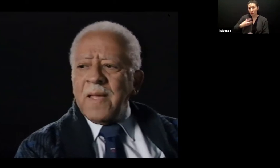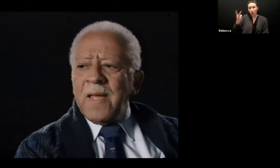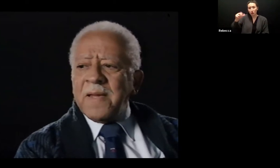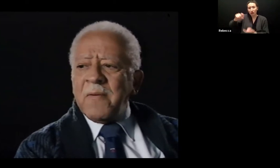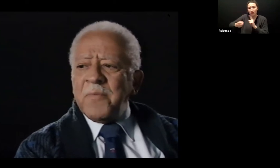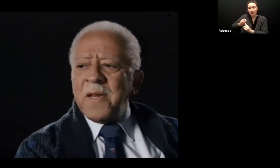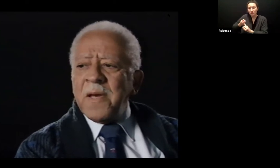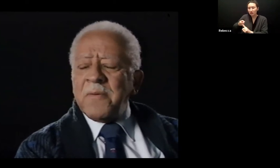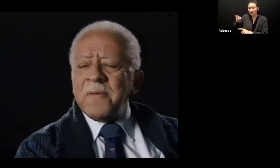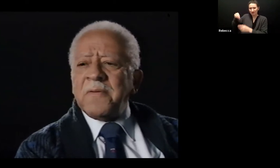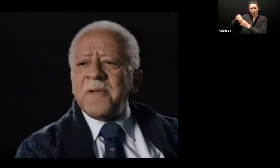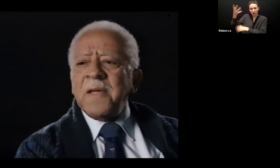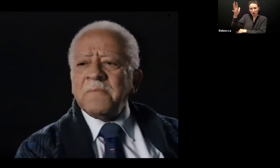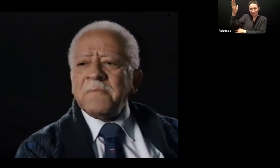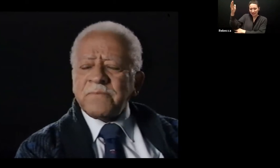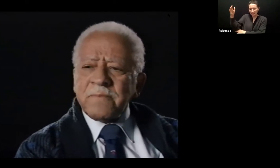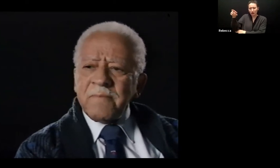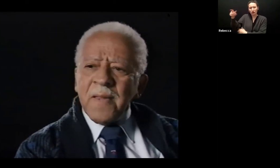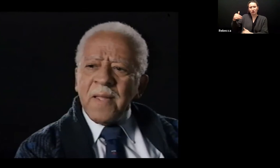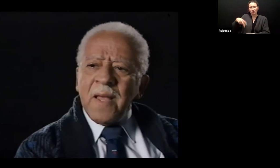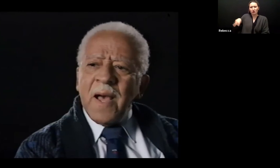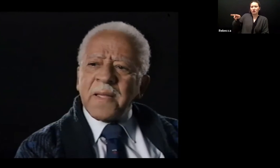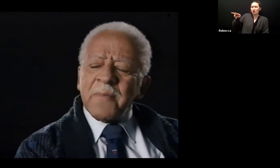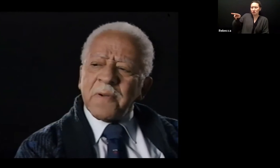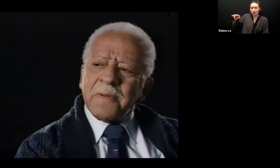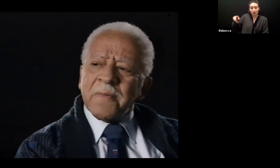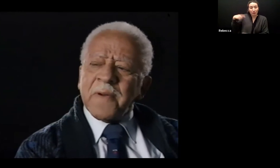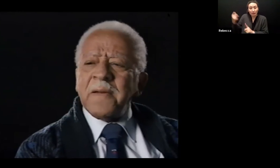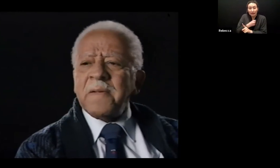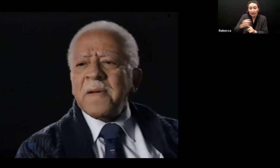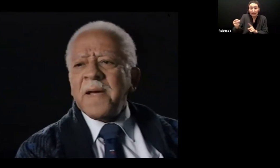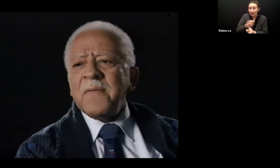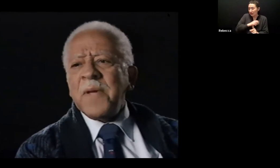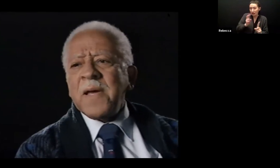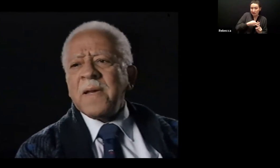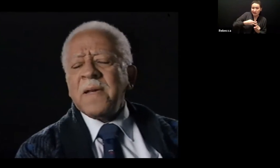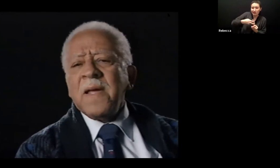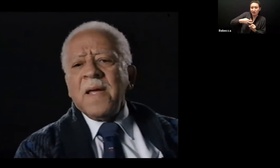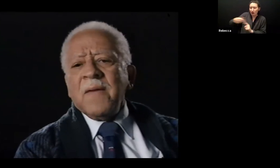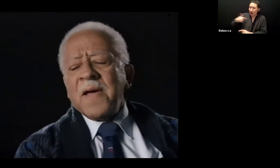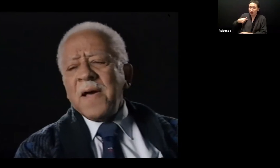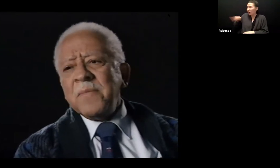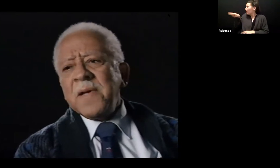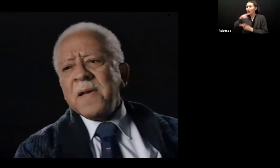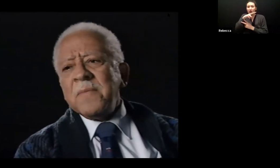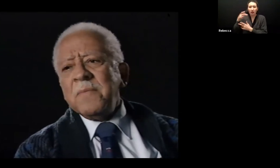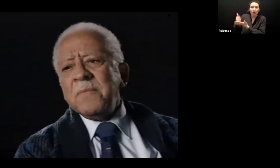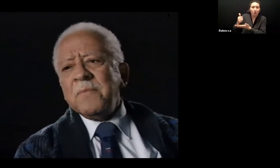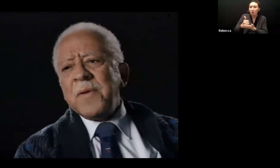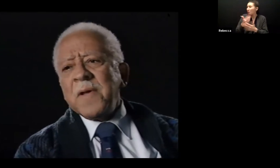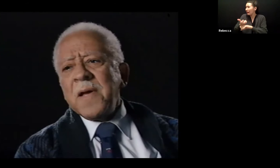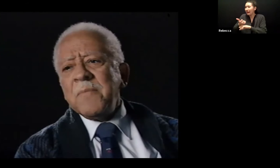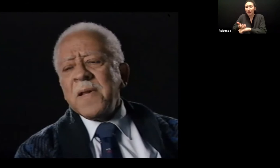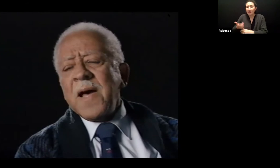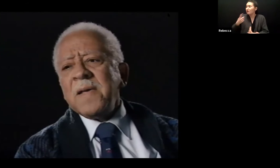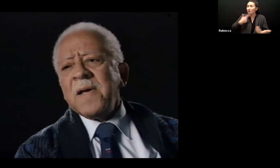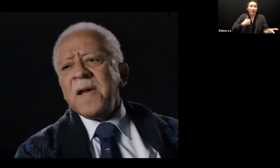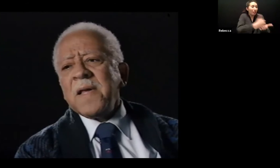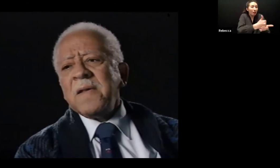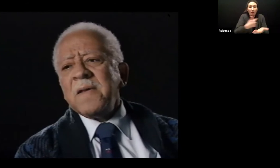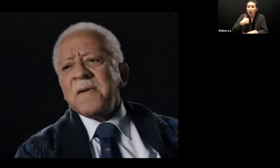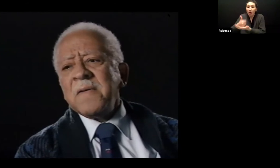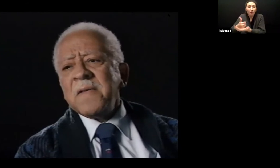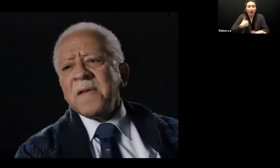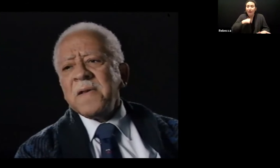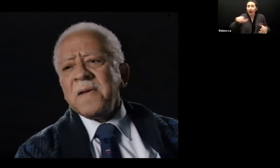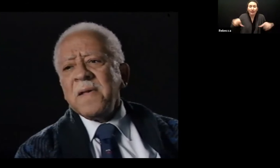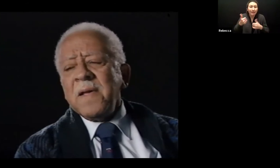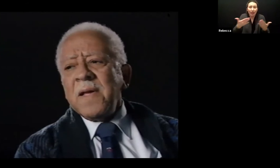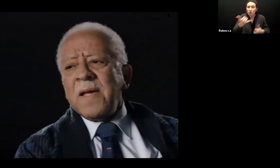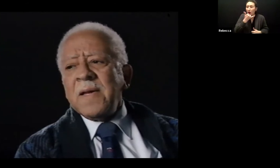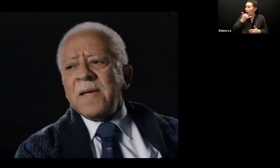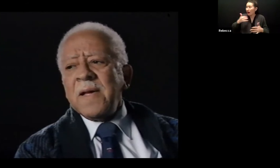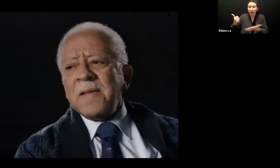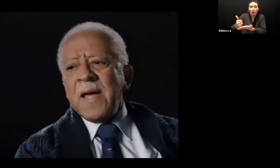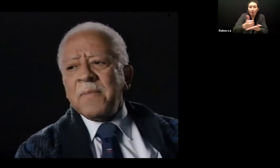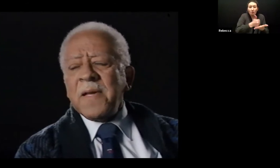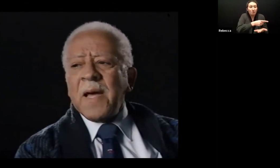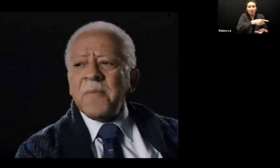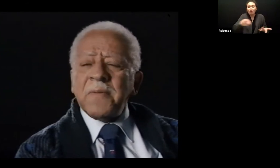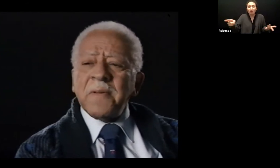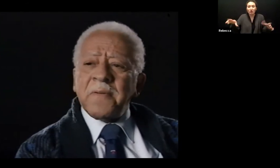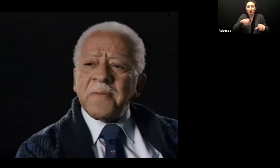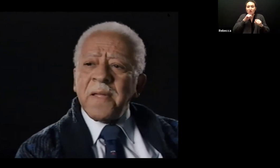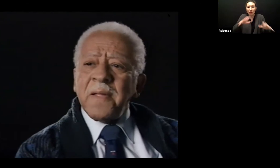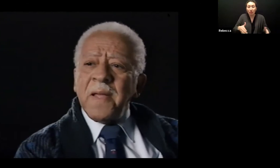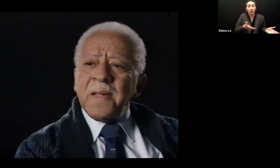Tommy out first, he was right on the first floor. They beat him and instead of taking